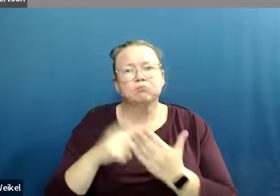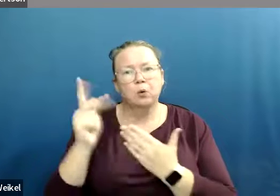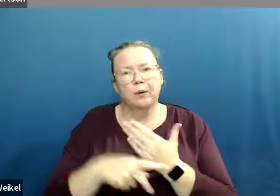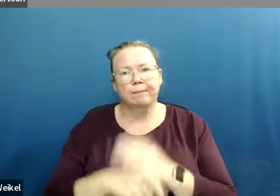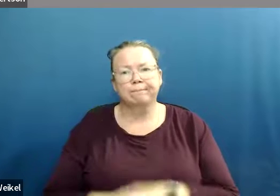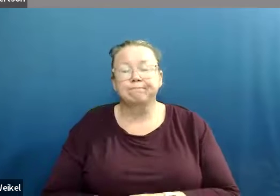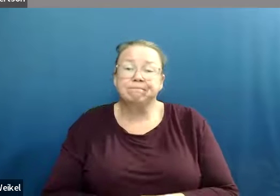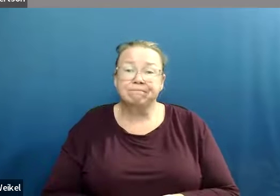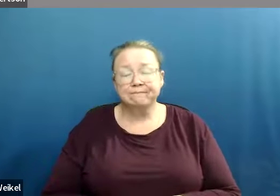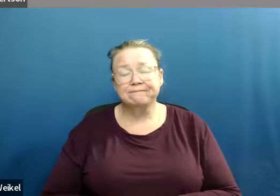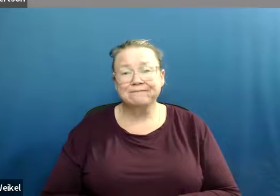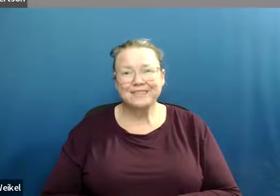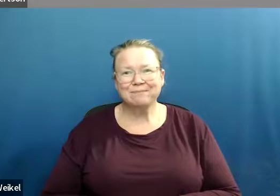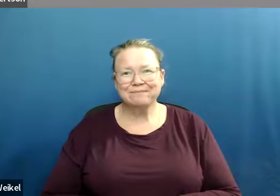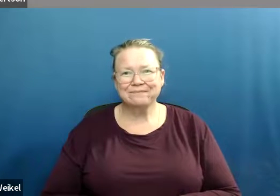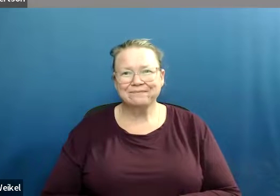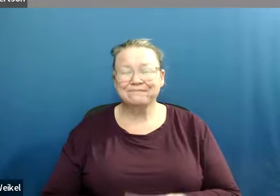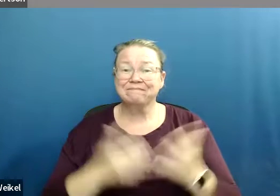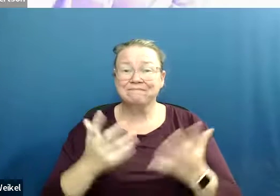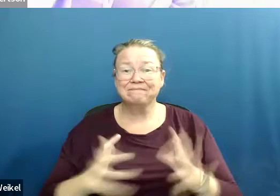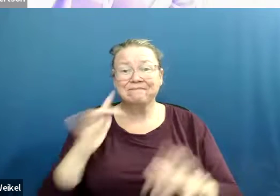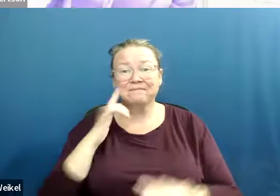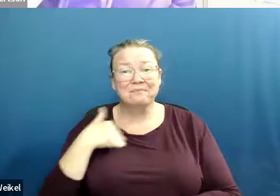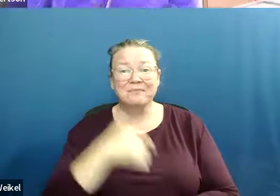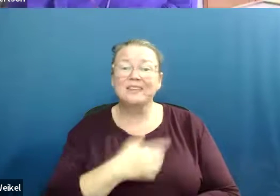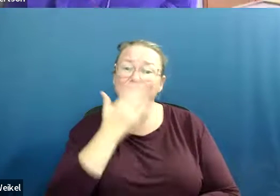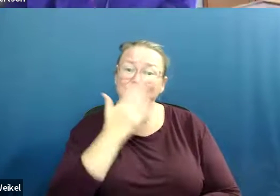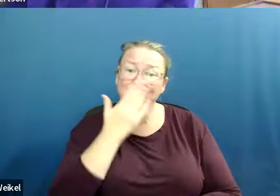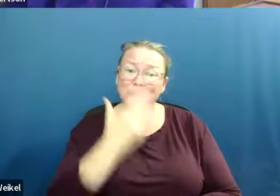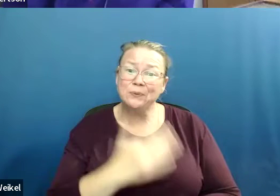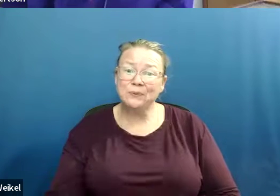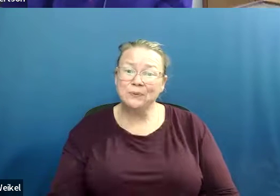Sarita Puri: So yeah. Sarita Puri: that's it for us. Thank you. Sarita Puri: That's cool.